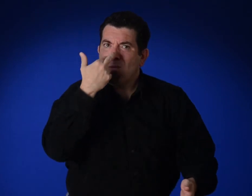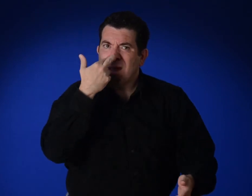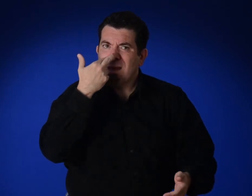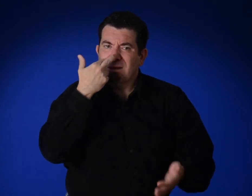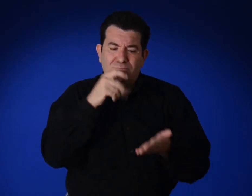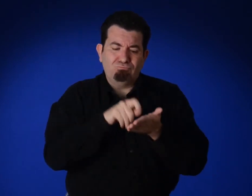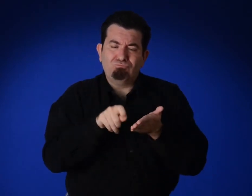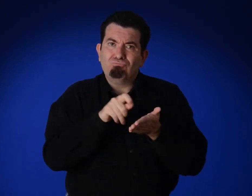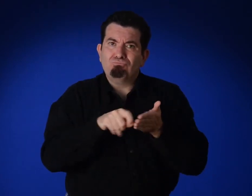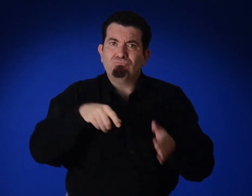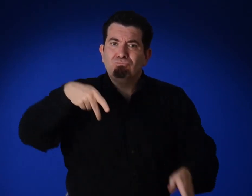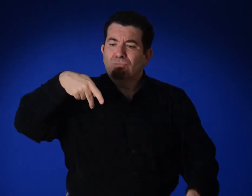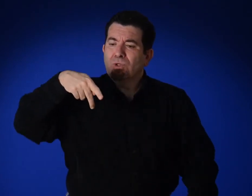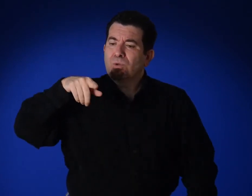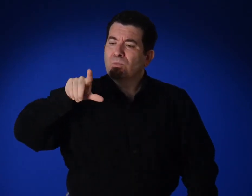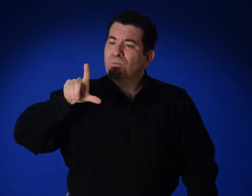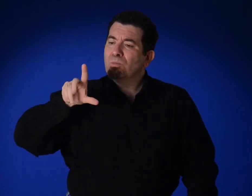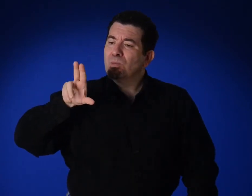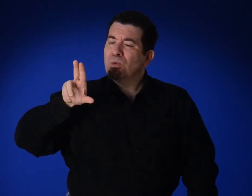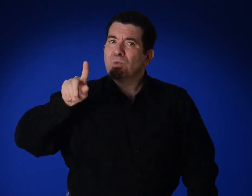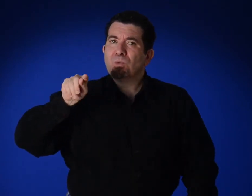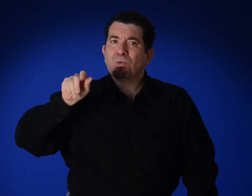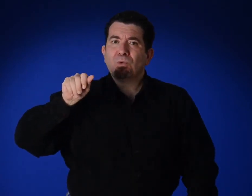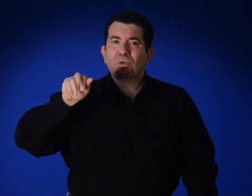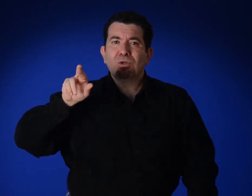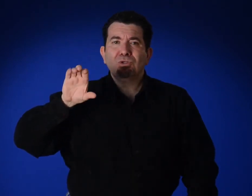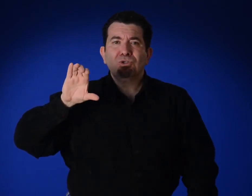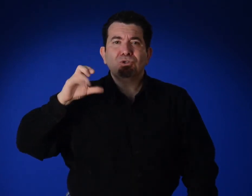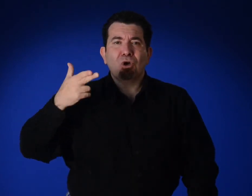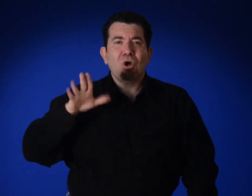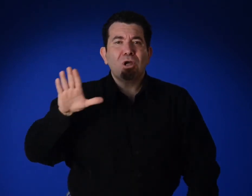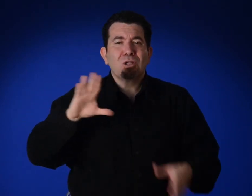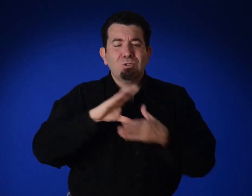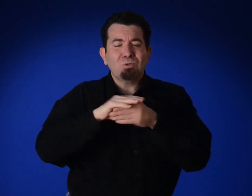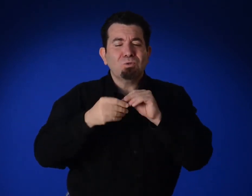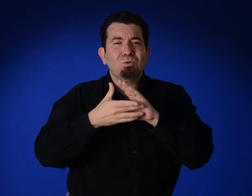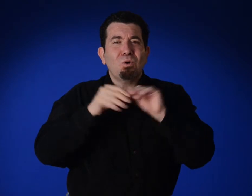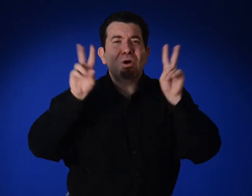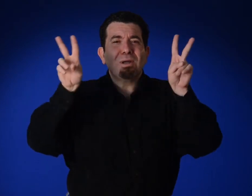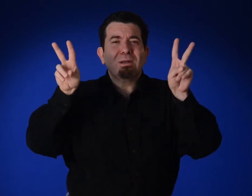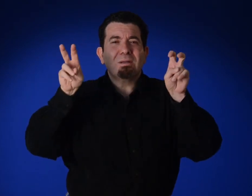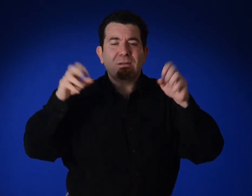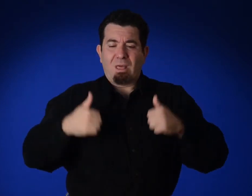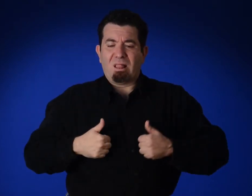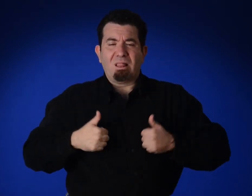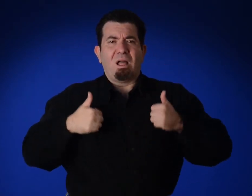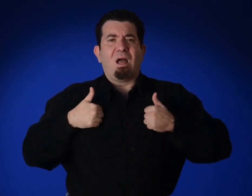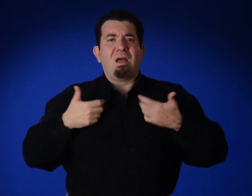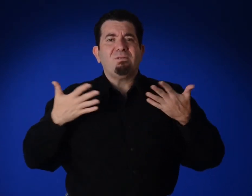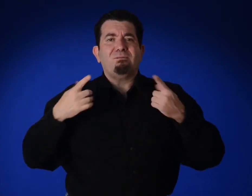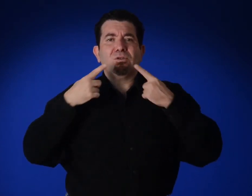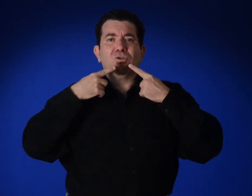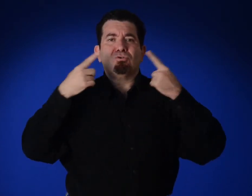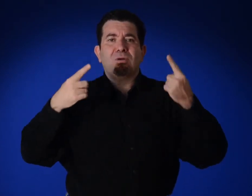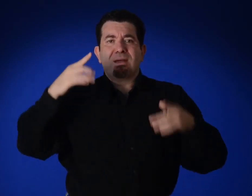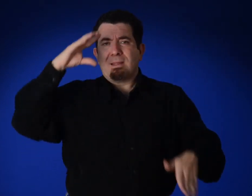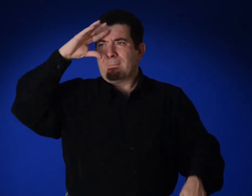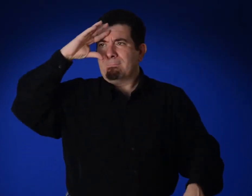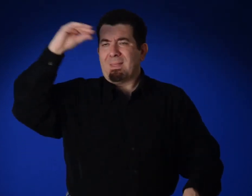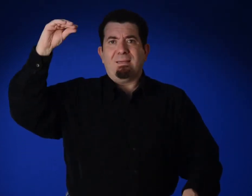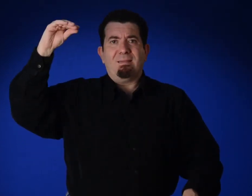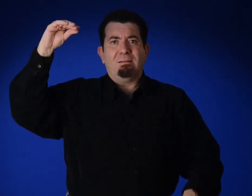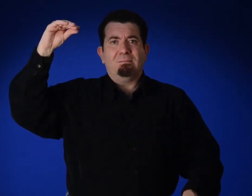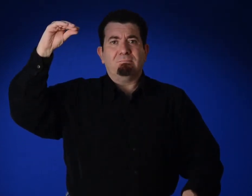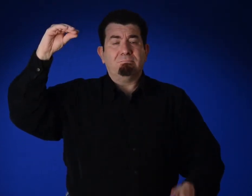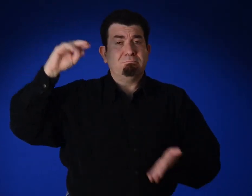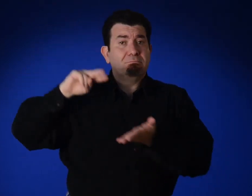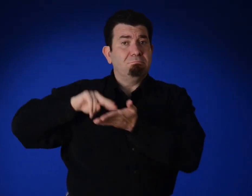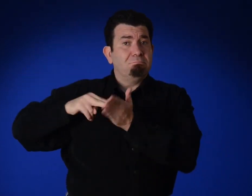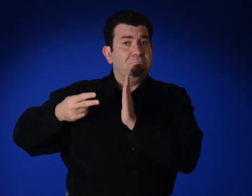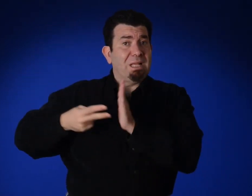One of these books was written by the Roman author Plutarch, and was the chronicles of "The Lives of Great Men."